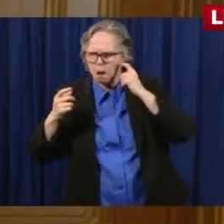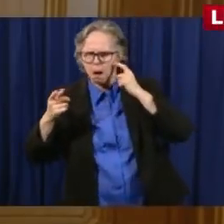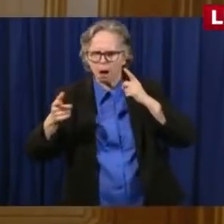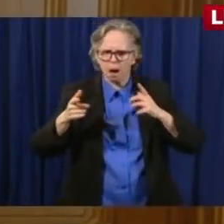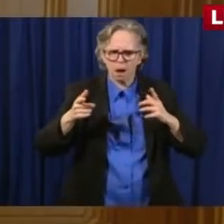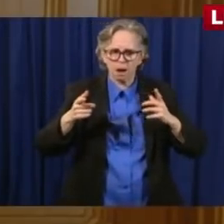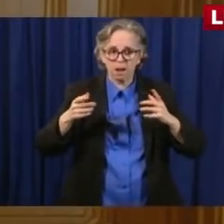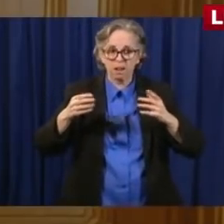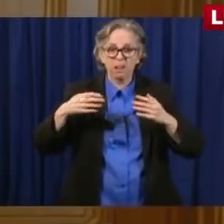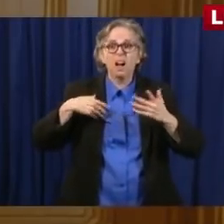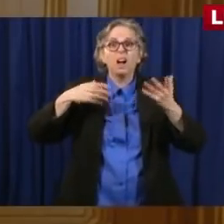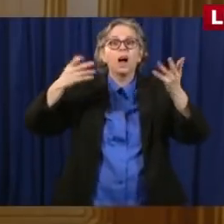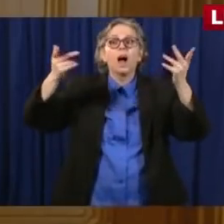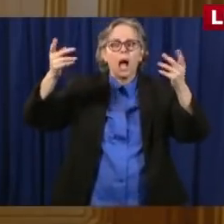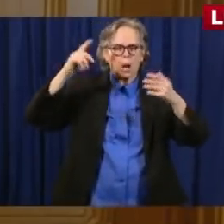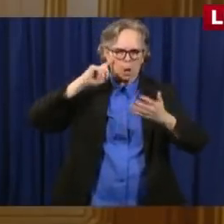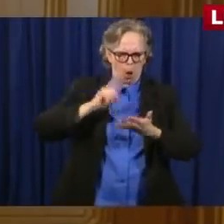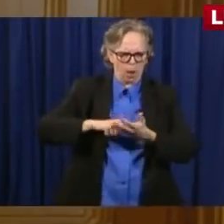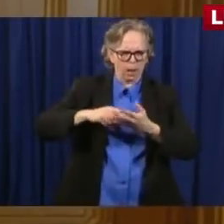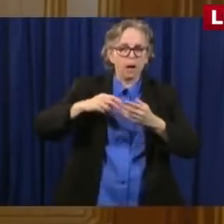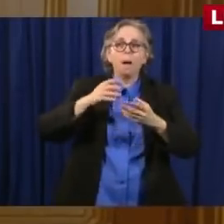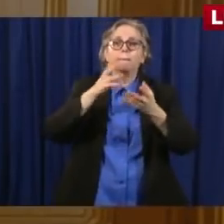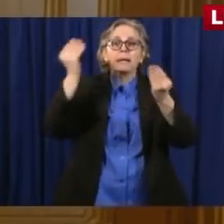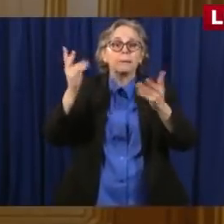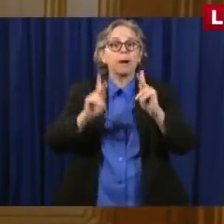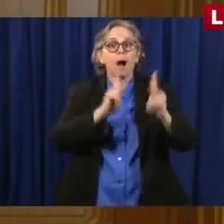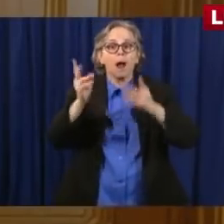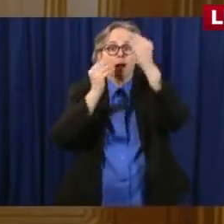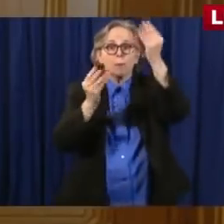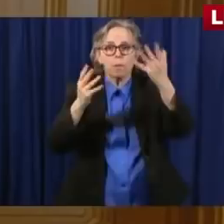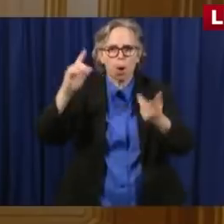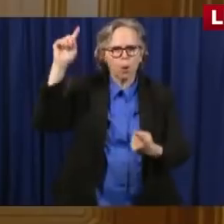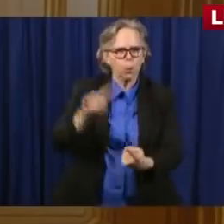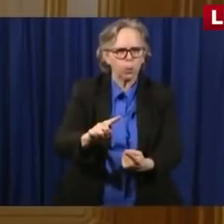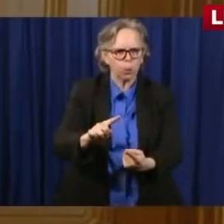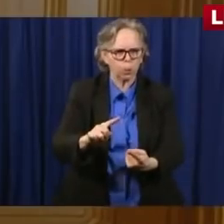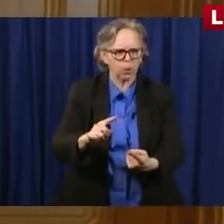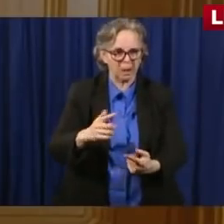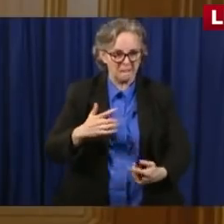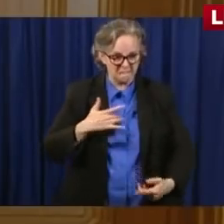OF TIME -- THIS PERIOD OF TIME. HE REPORTS OF CHILD ABUSE ARE DOWN.